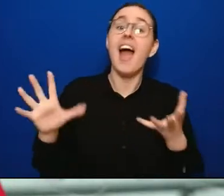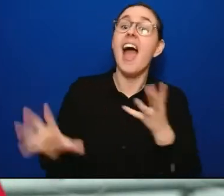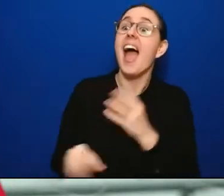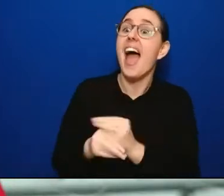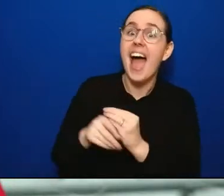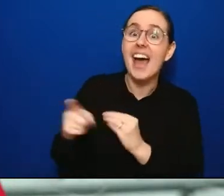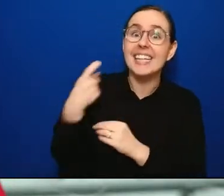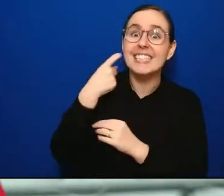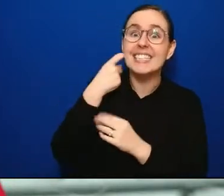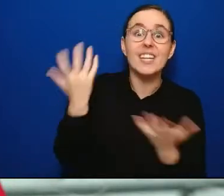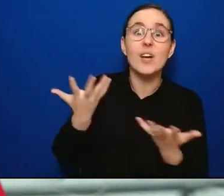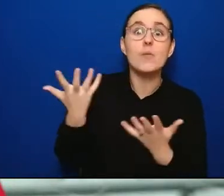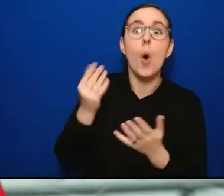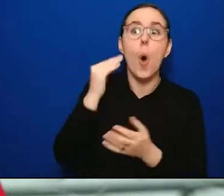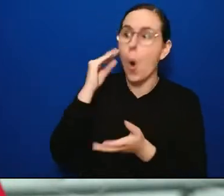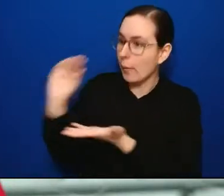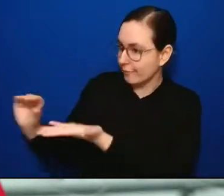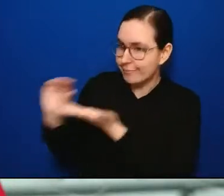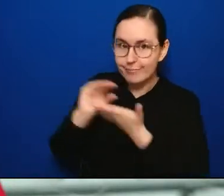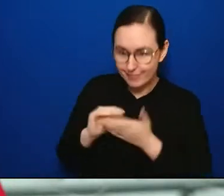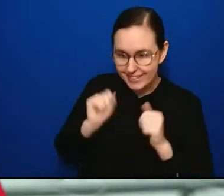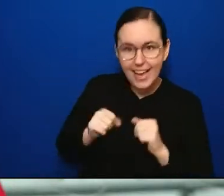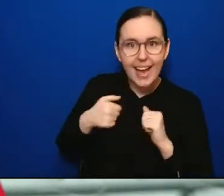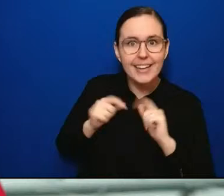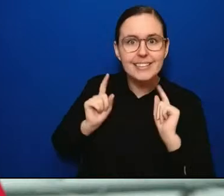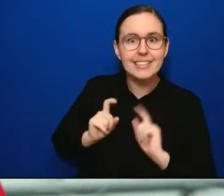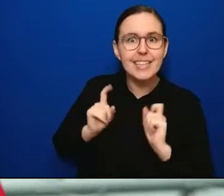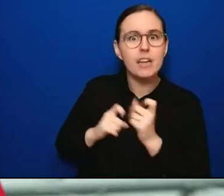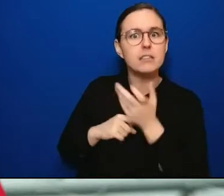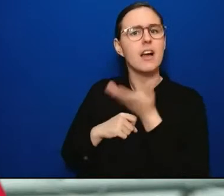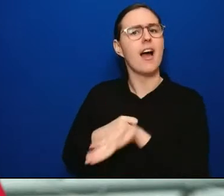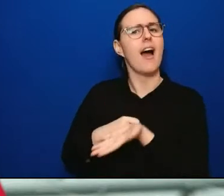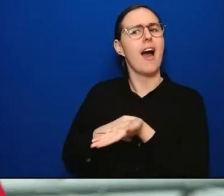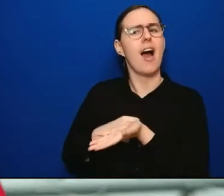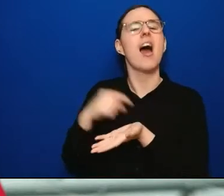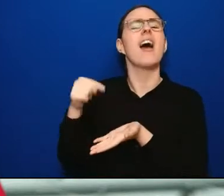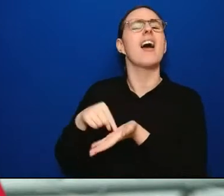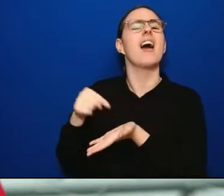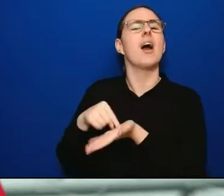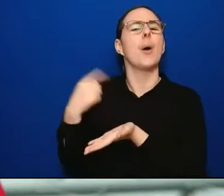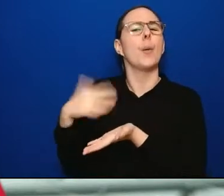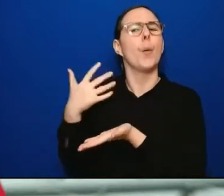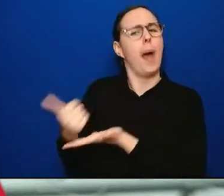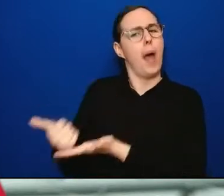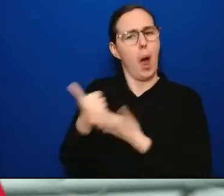that people can use to help guide their own actions over the